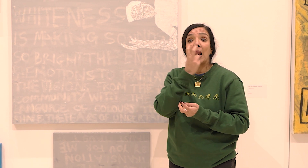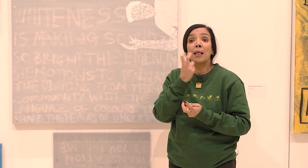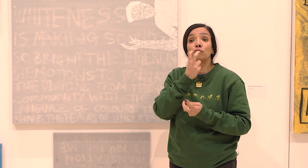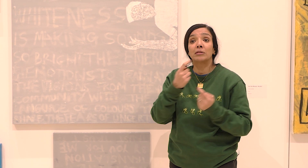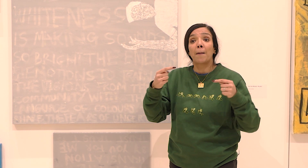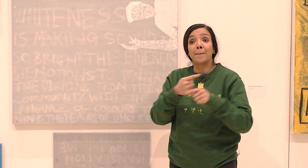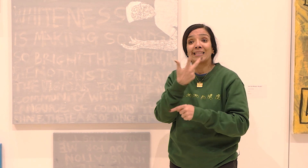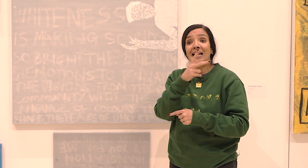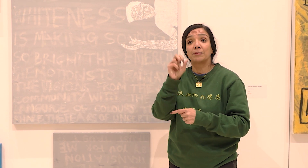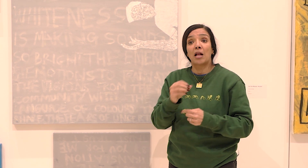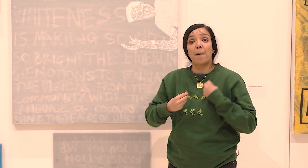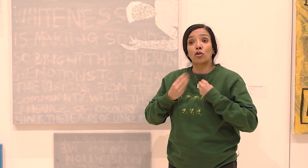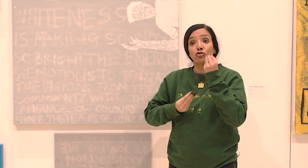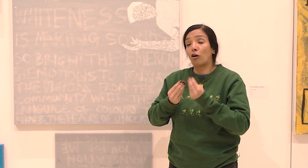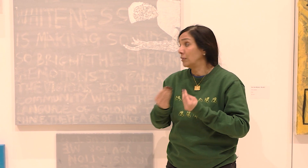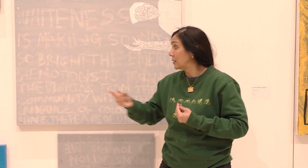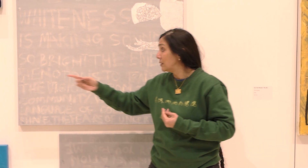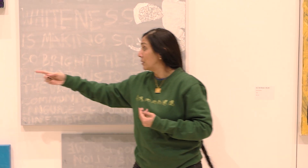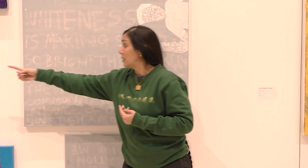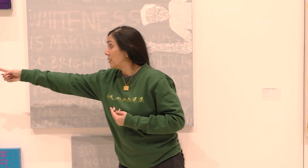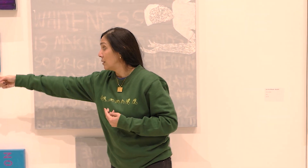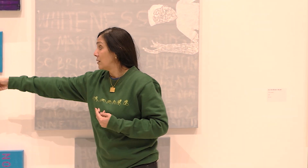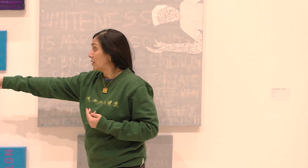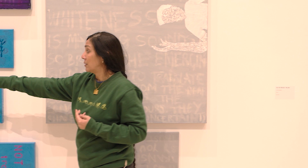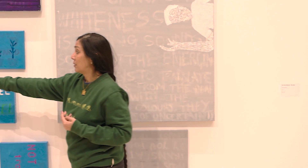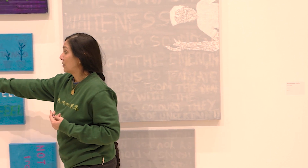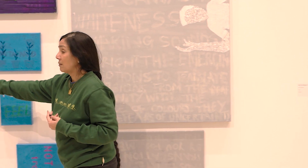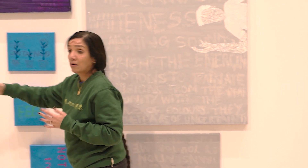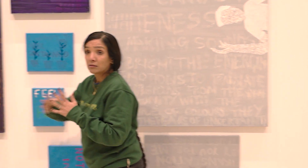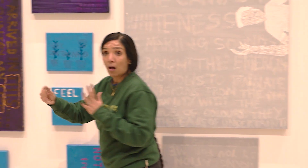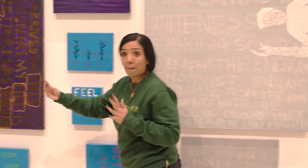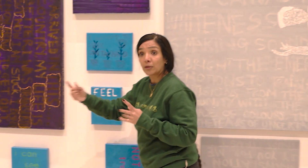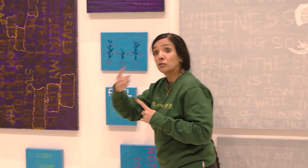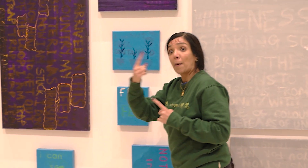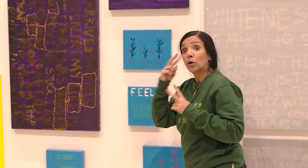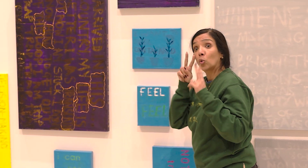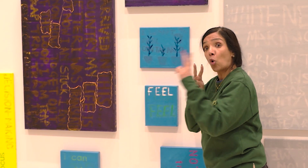20% of information is missed because of lipreading,